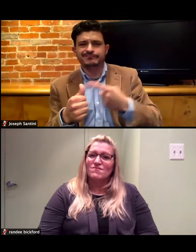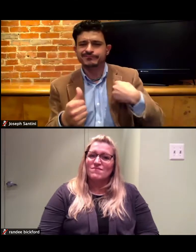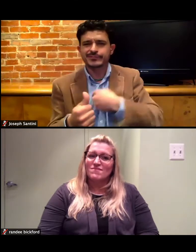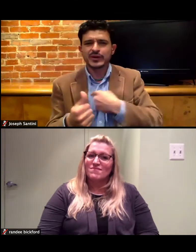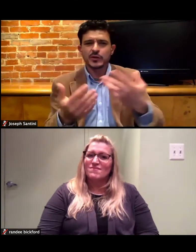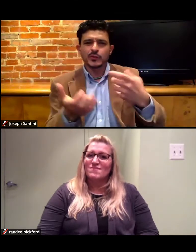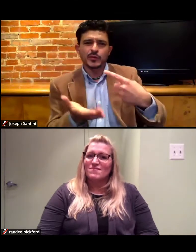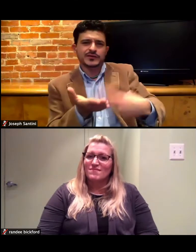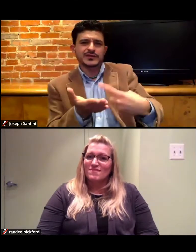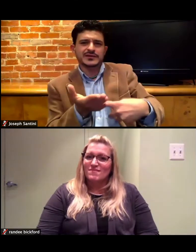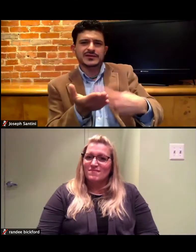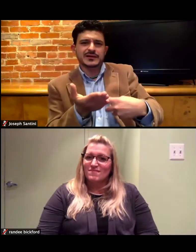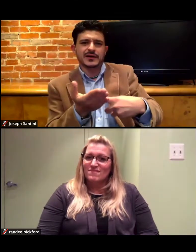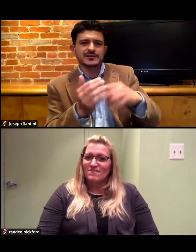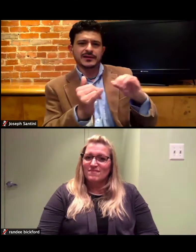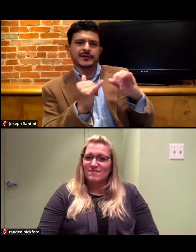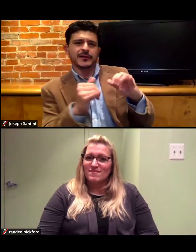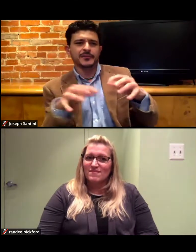I'd like to talk about some of our goals now.